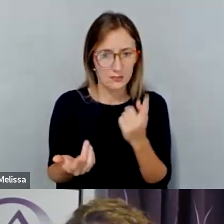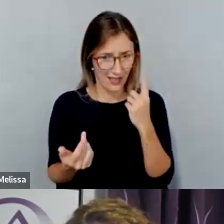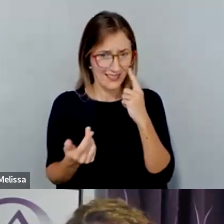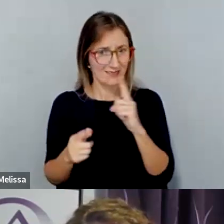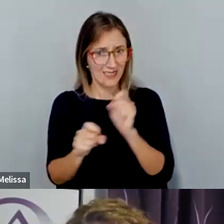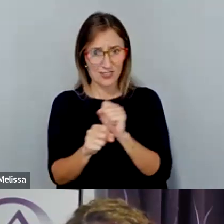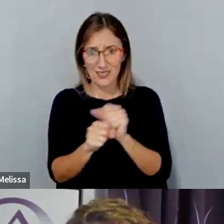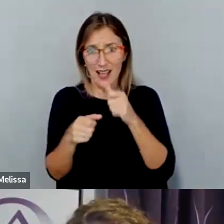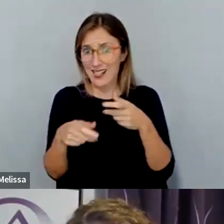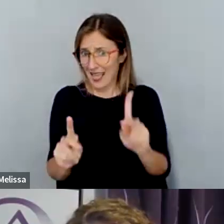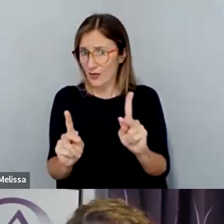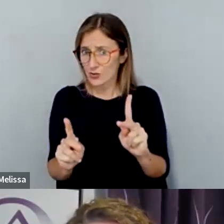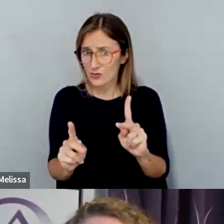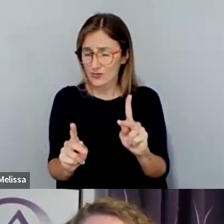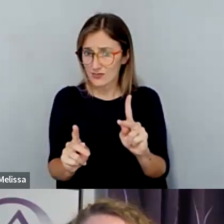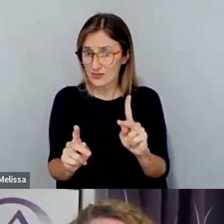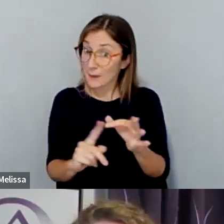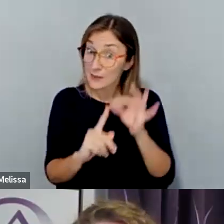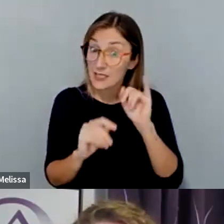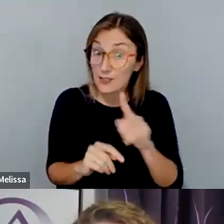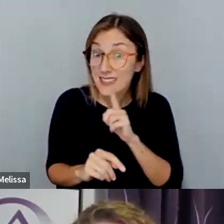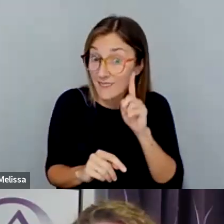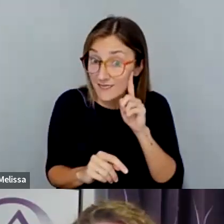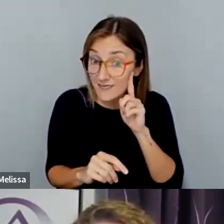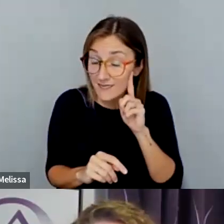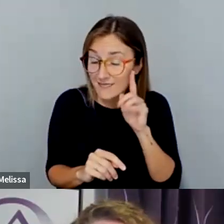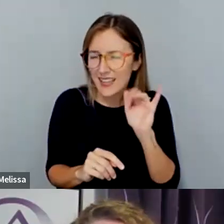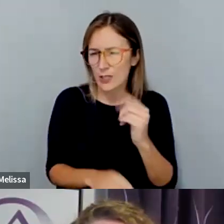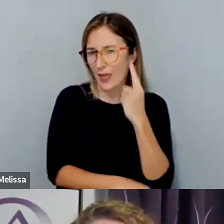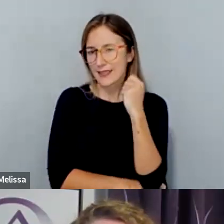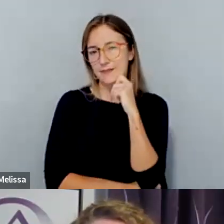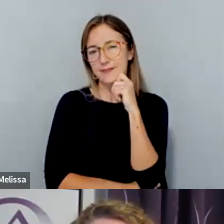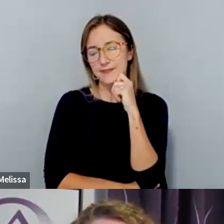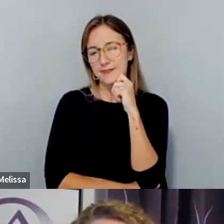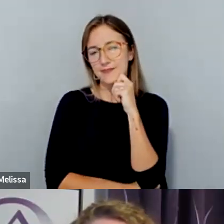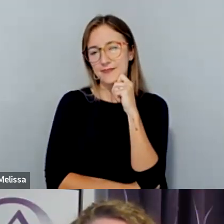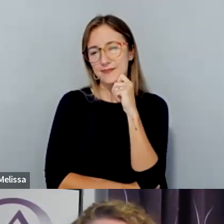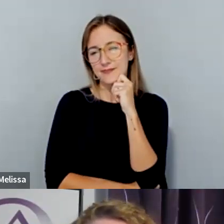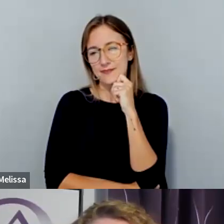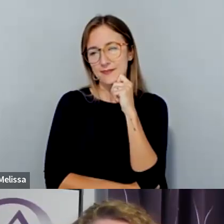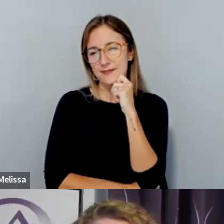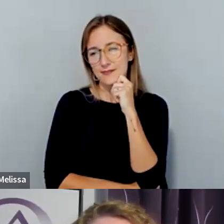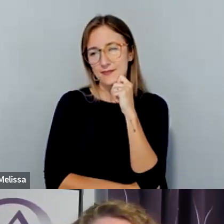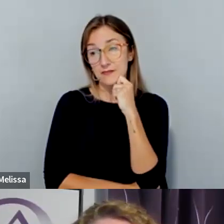the back because that's just wrong for several reasons, but I don't think you're actually allowed to especially if you are deaf. At least that is my